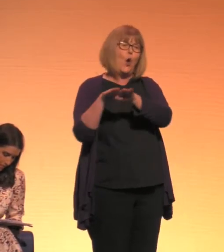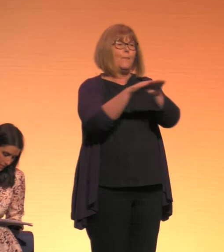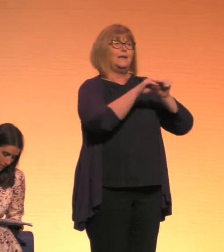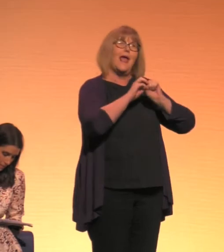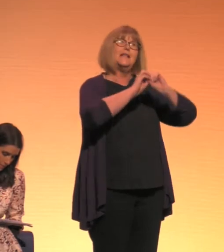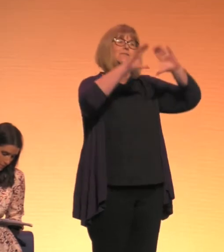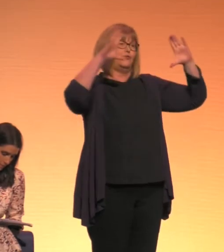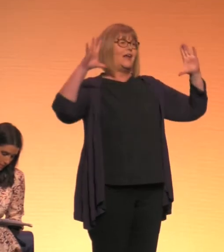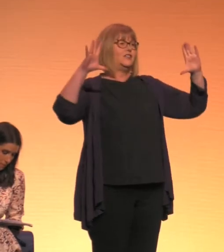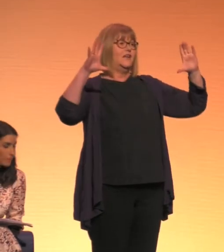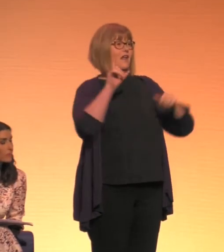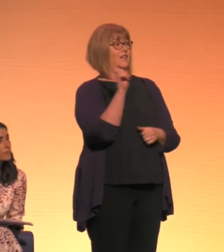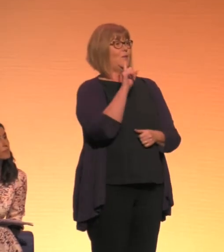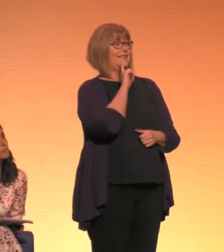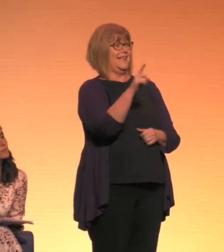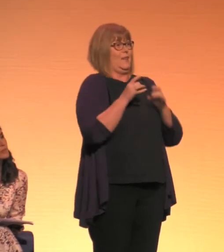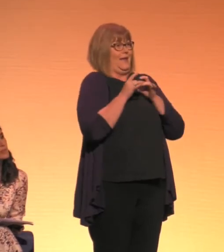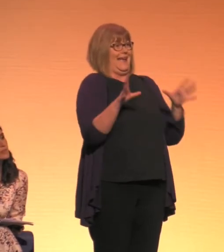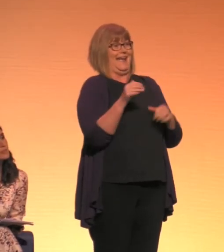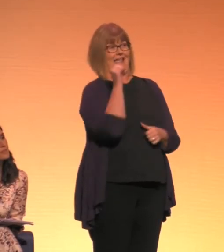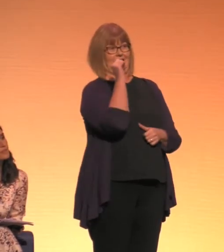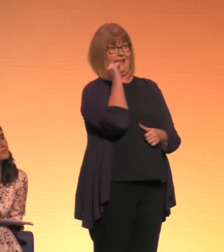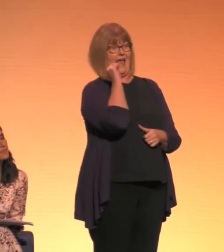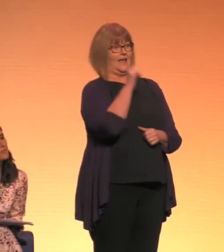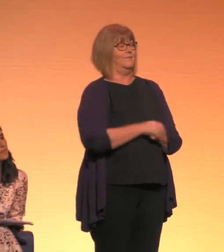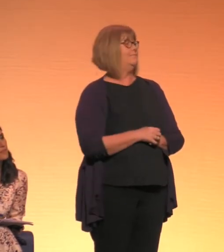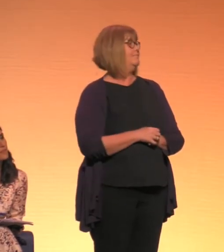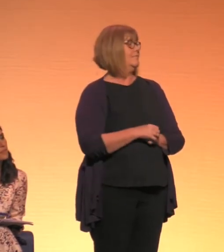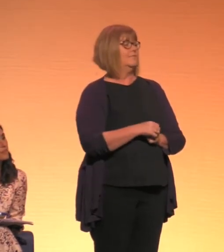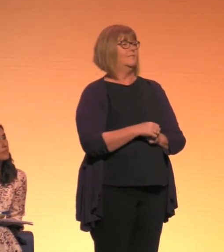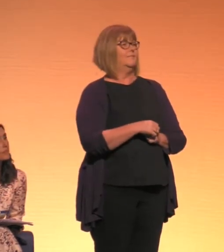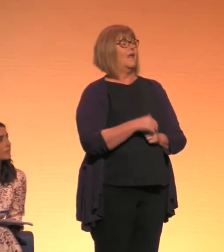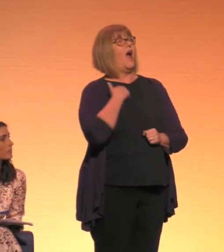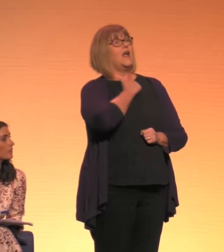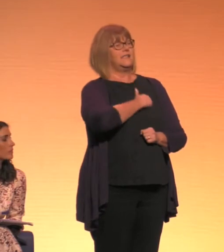So that's what I said at the beginning of yesterday. I sincerely hope that in attending the forum,